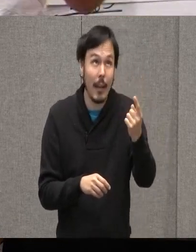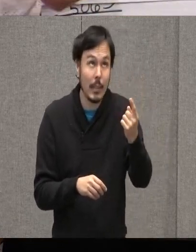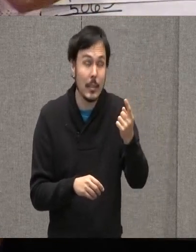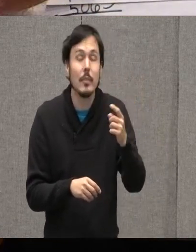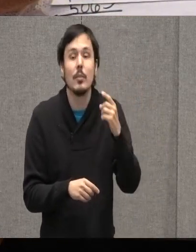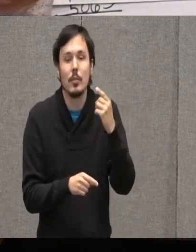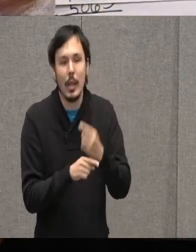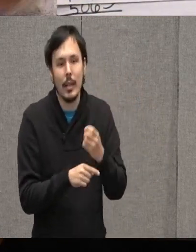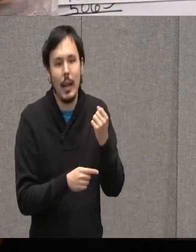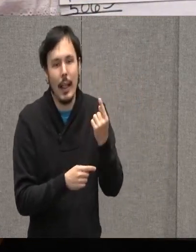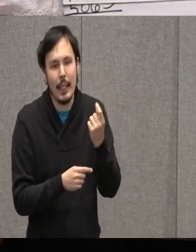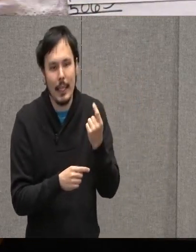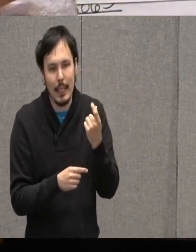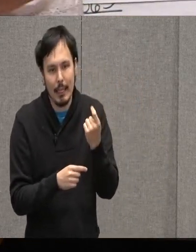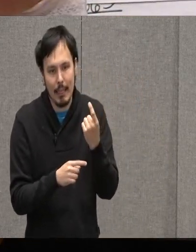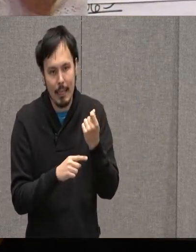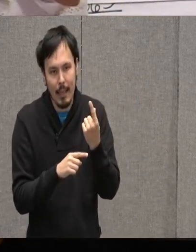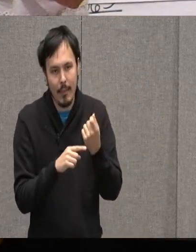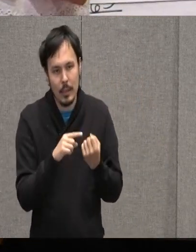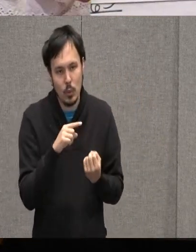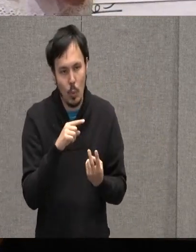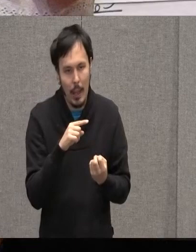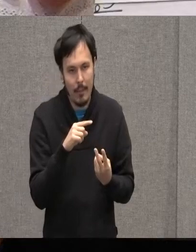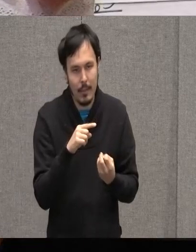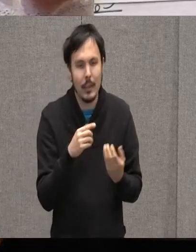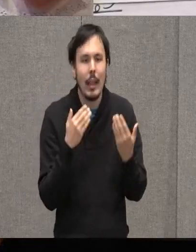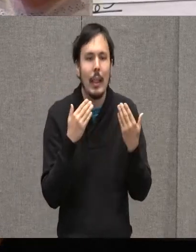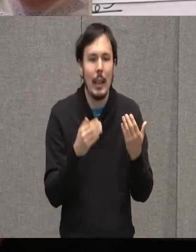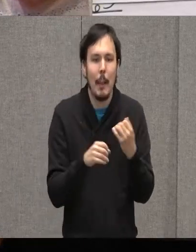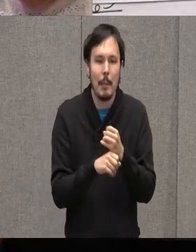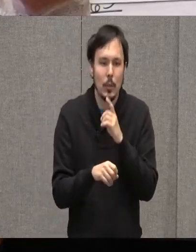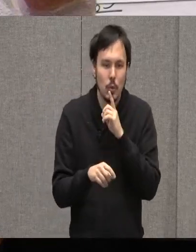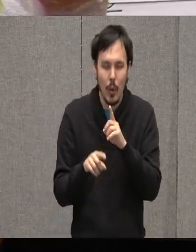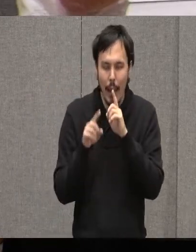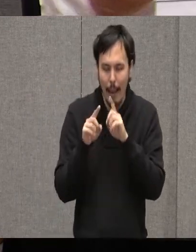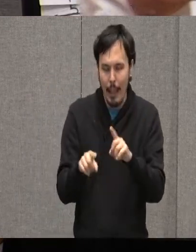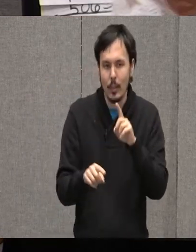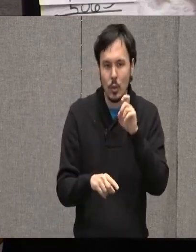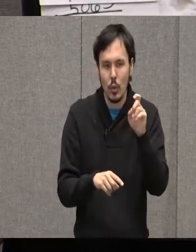All right so we have 11/12, let's make sure if we answered the question.